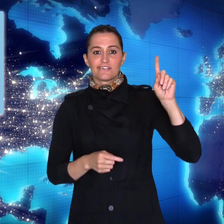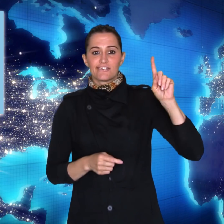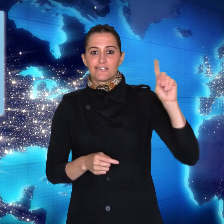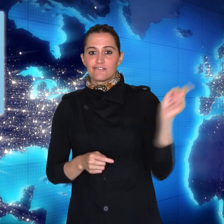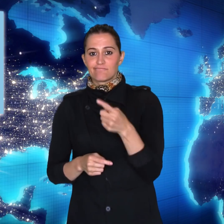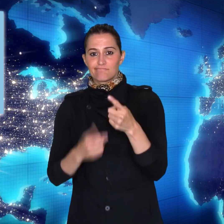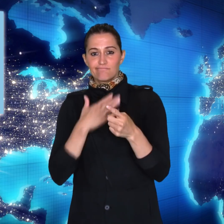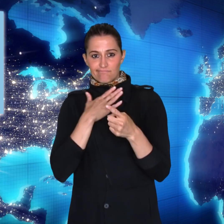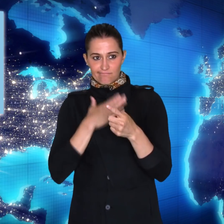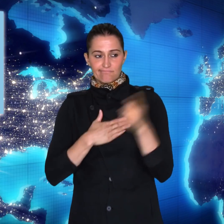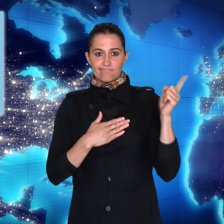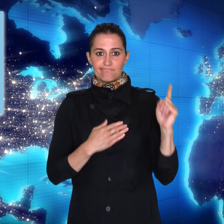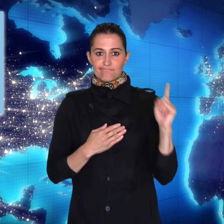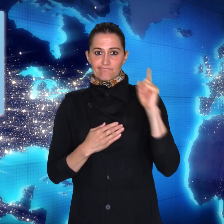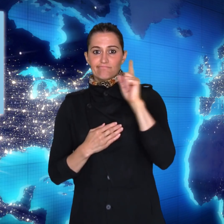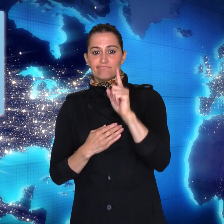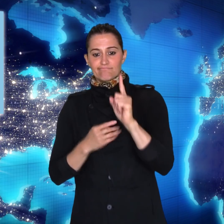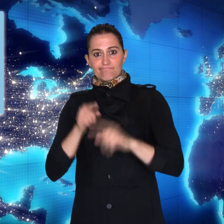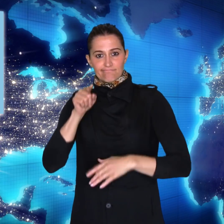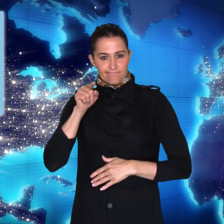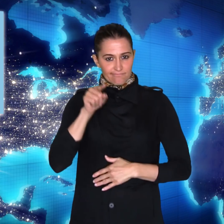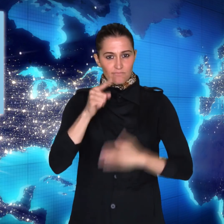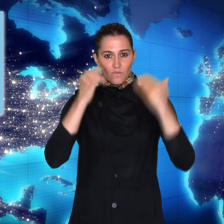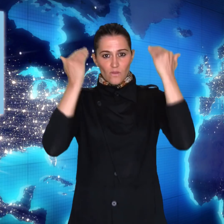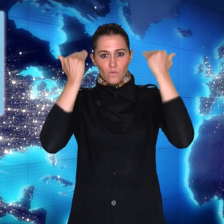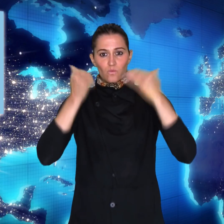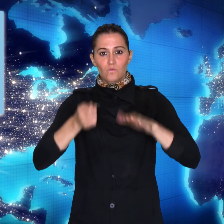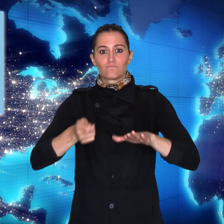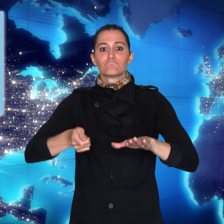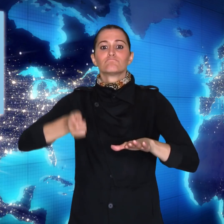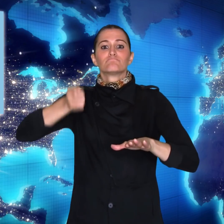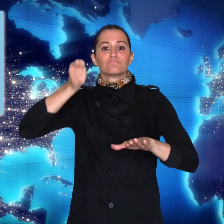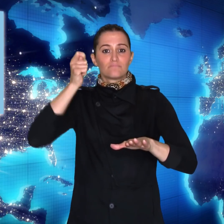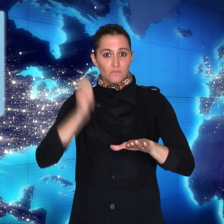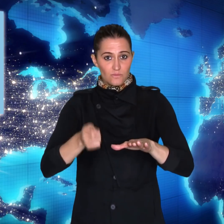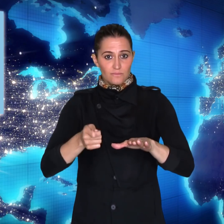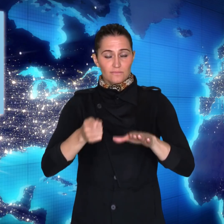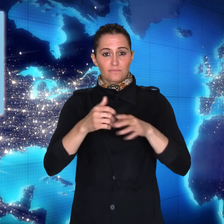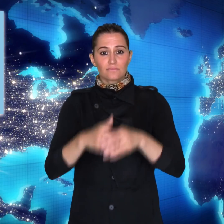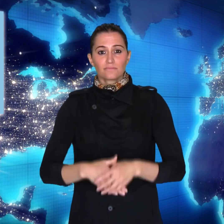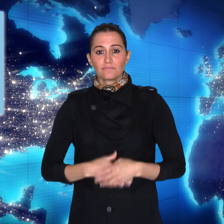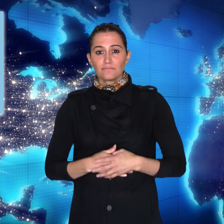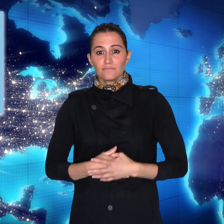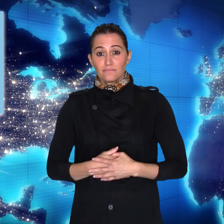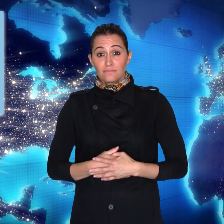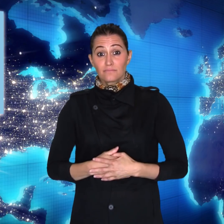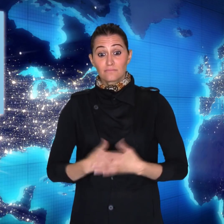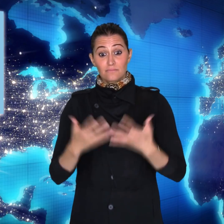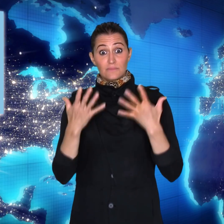try her in a criminal court.